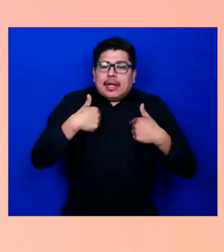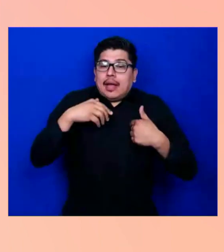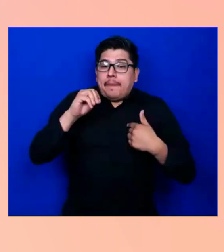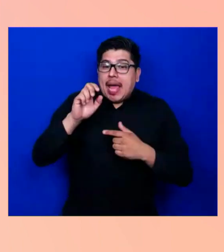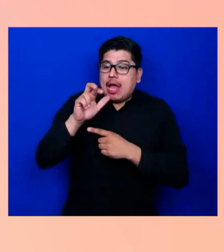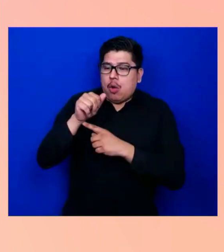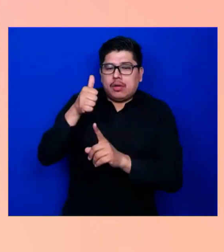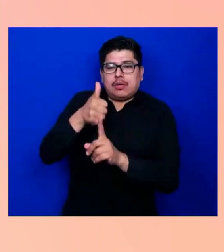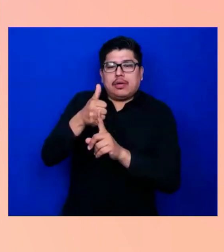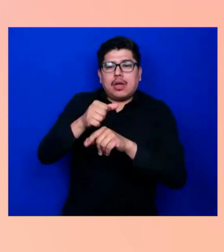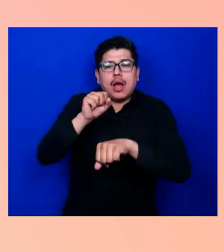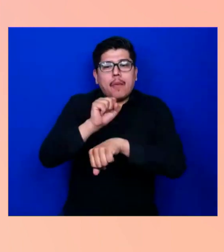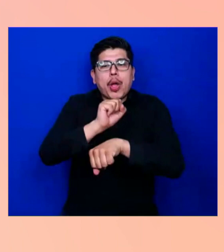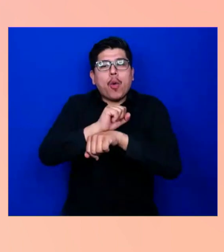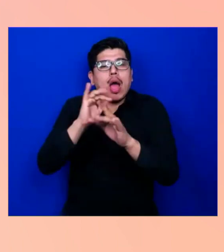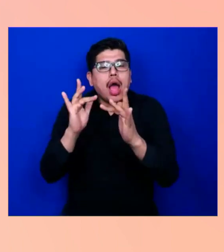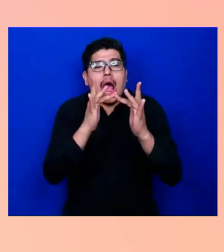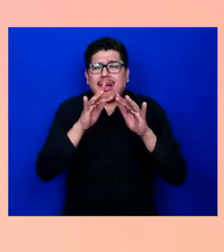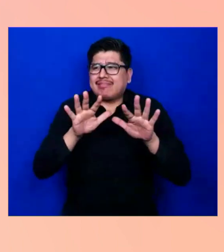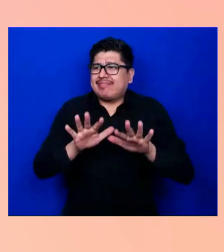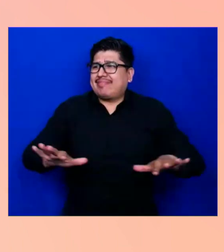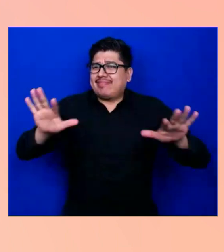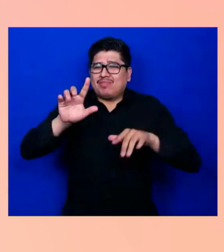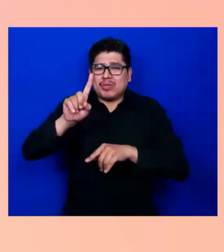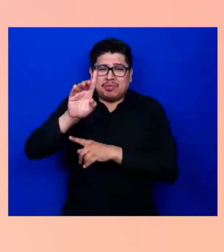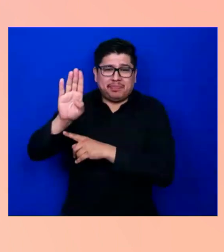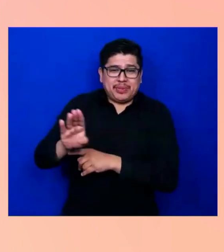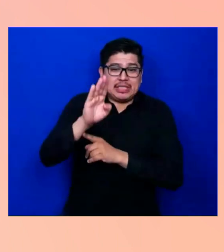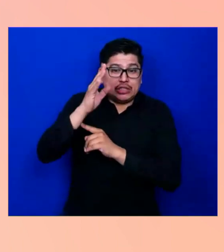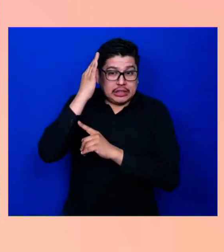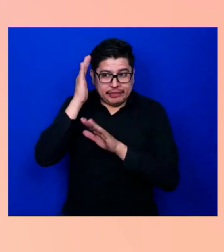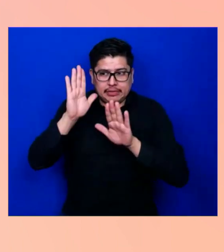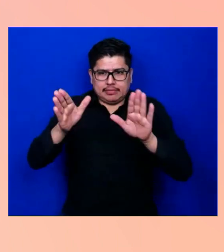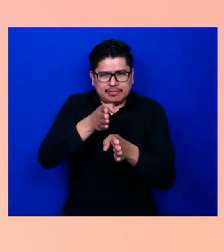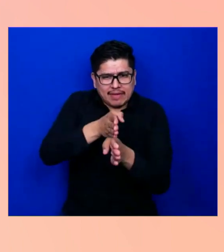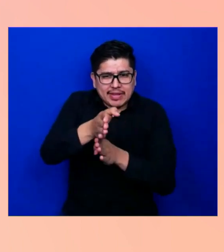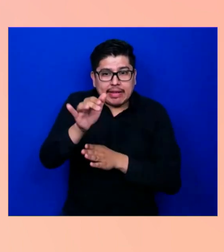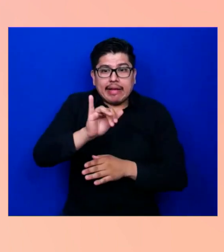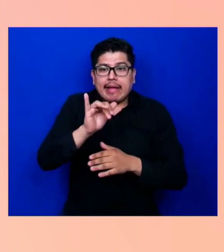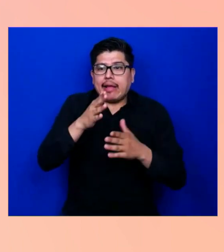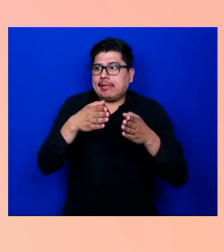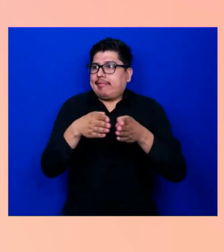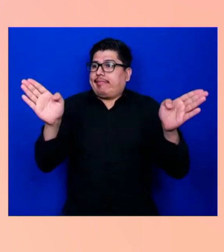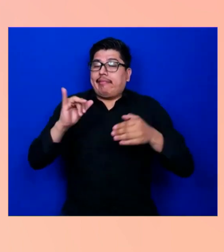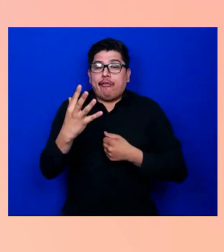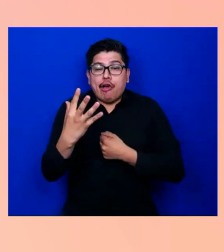worldwide with autism, ADHD, dyslexia, and various forms of learning differences.